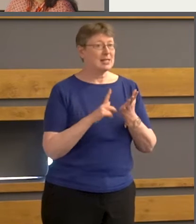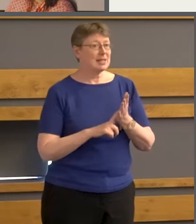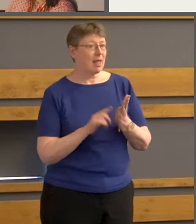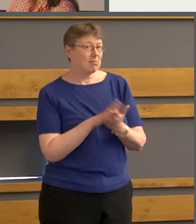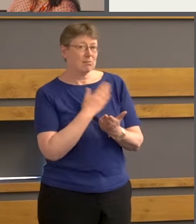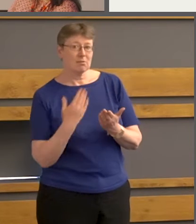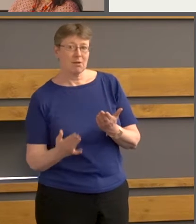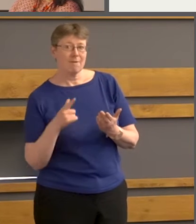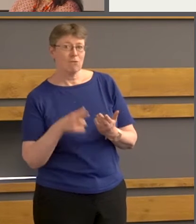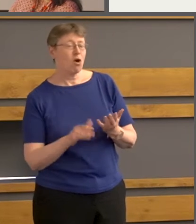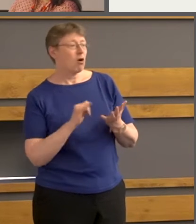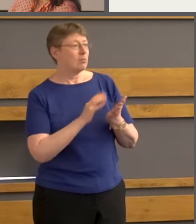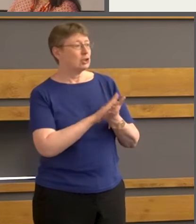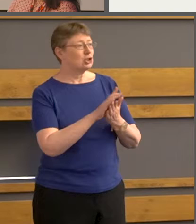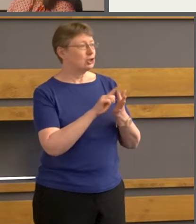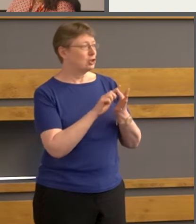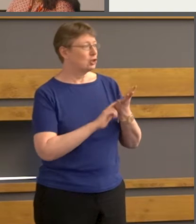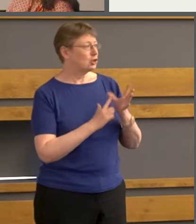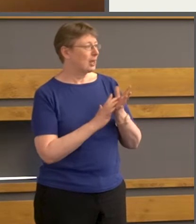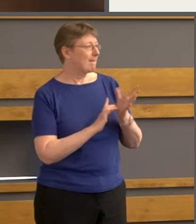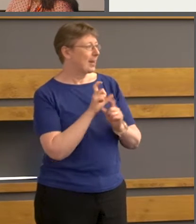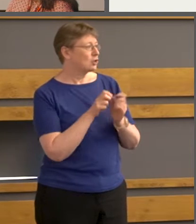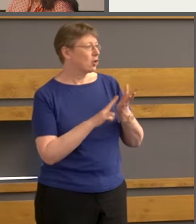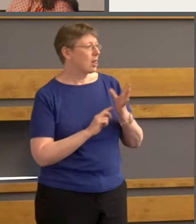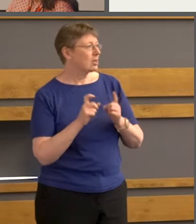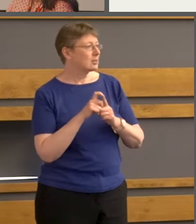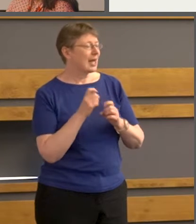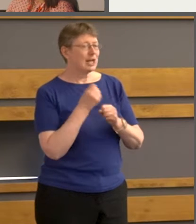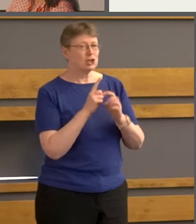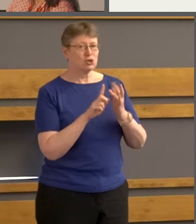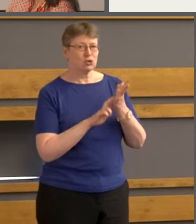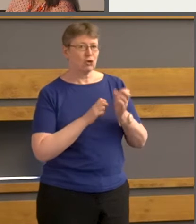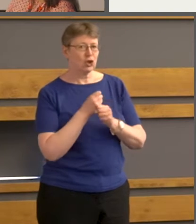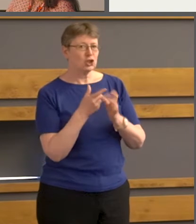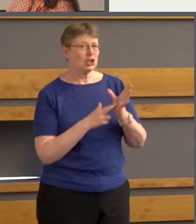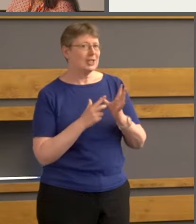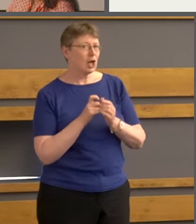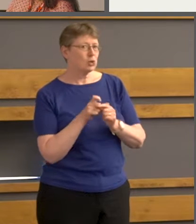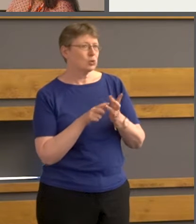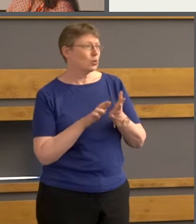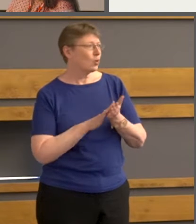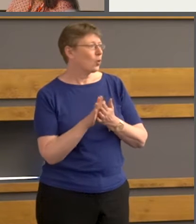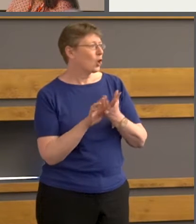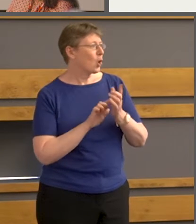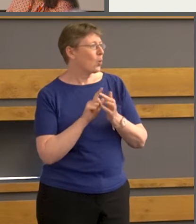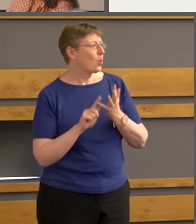provided by Sheena McDonald and Georgina Donohoe. After I've just said a brief introduction,